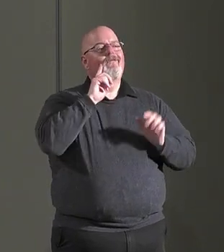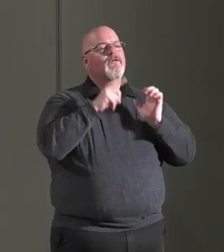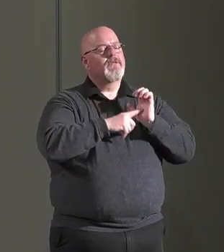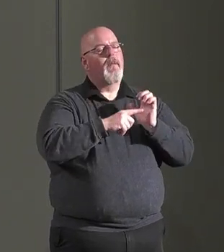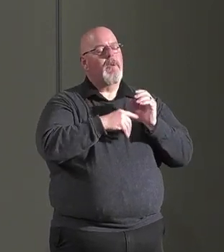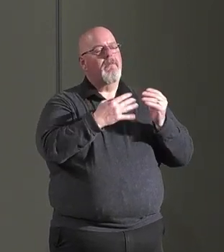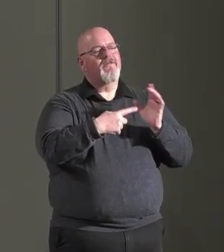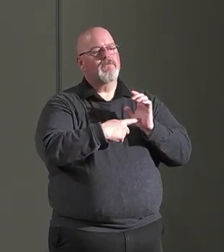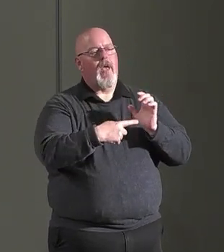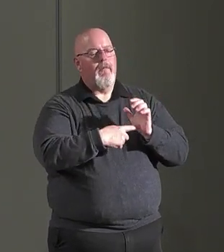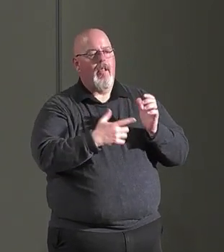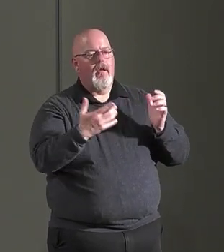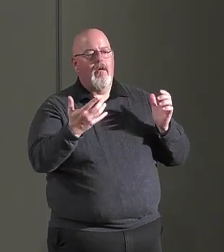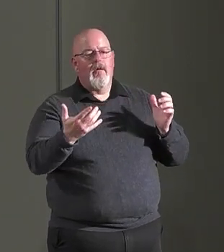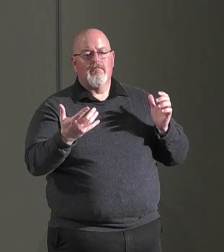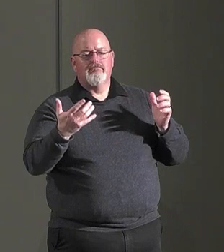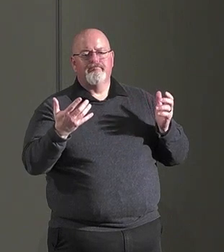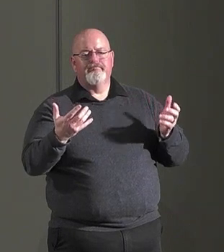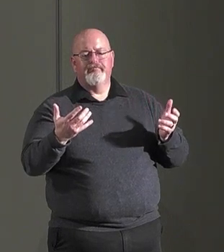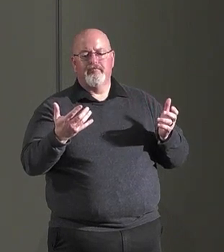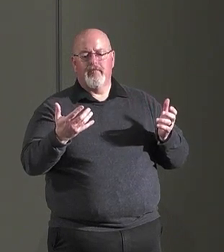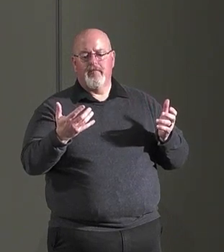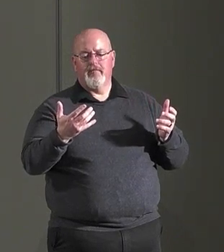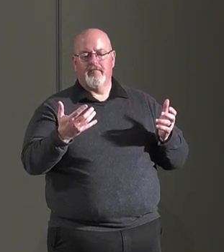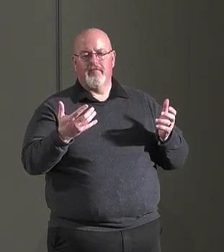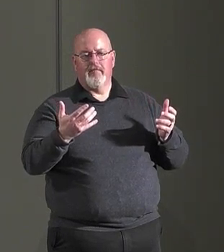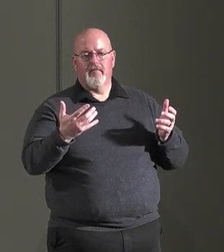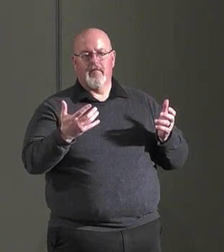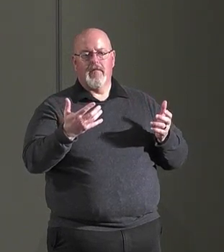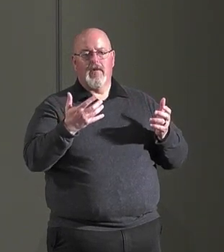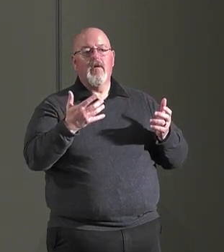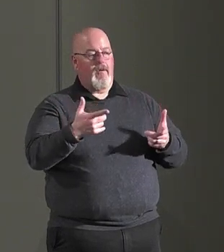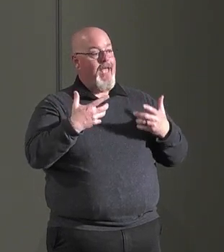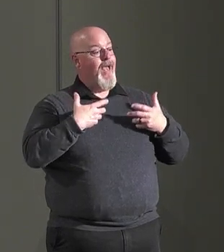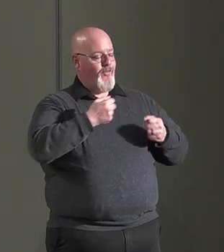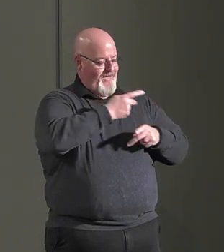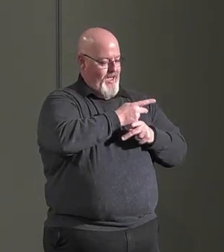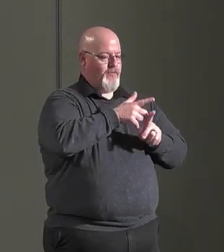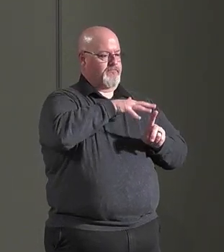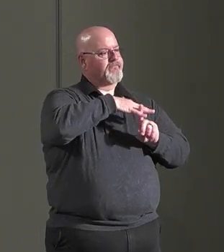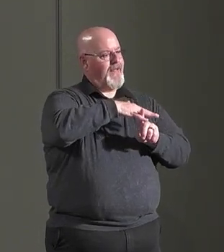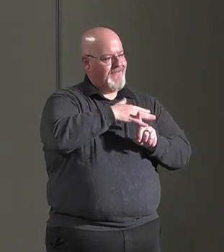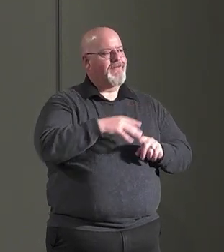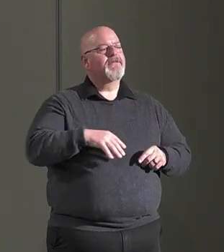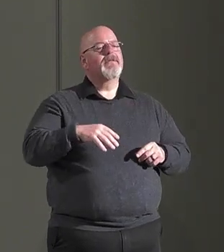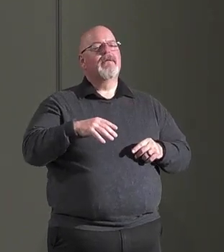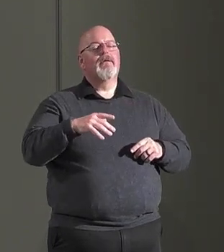I'll give you an example. So again, in the health care context, a health care provider